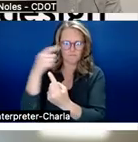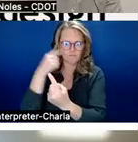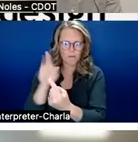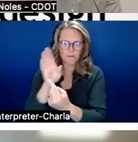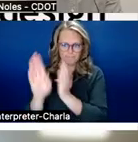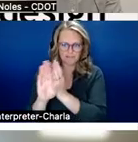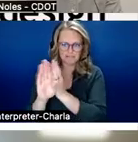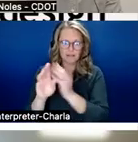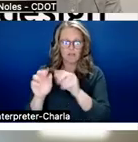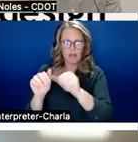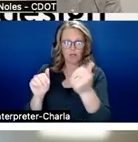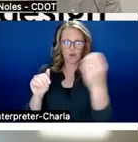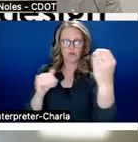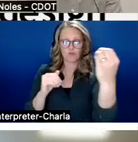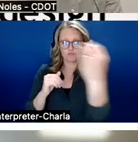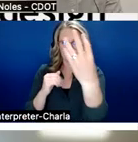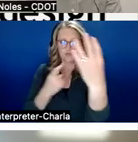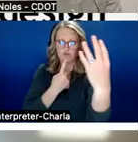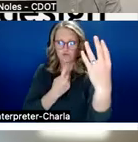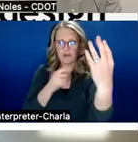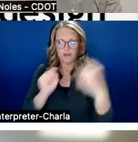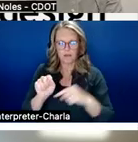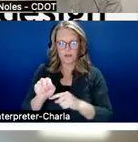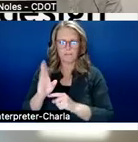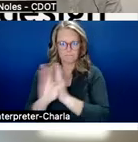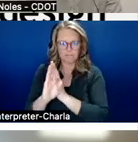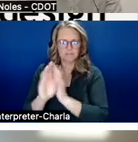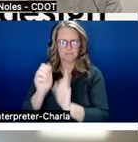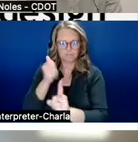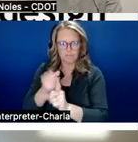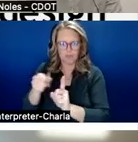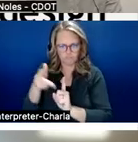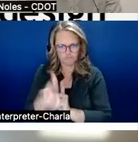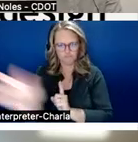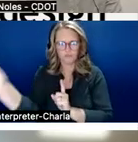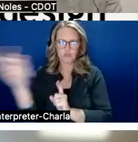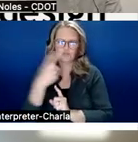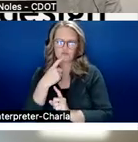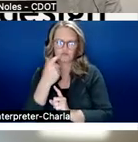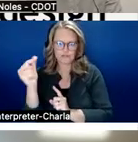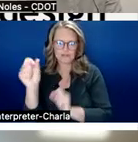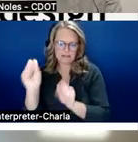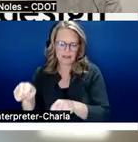And then where number one is will be the location of the northbound 38th BRT station.